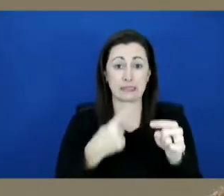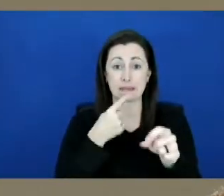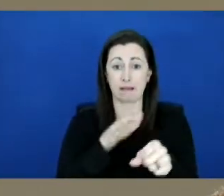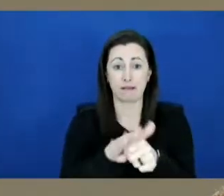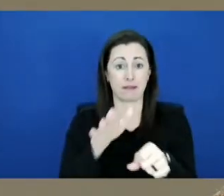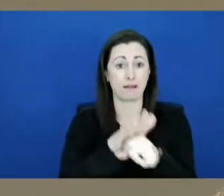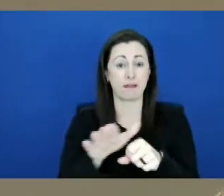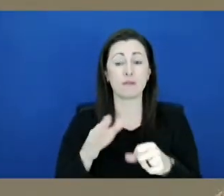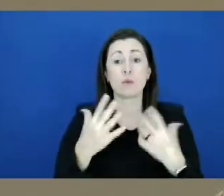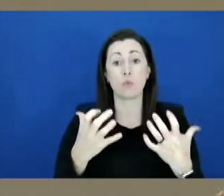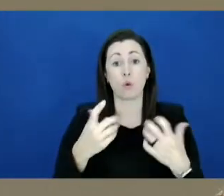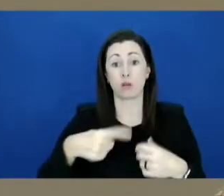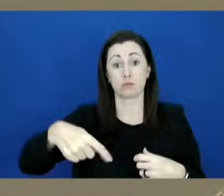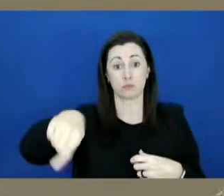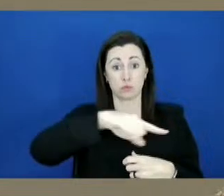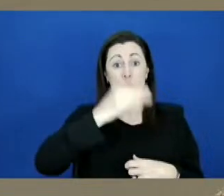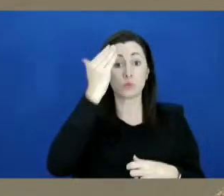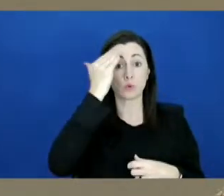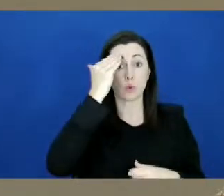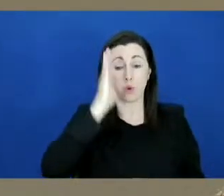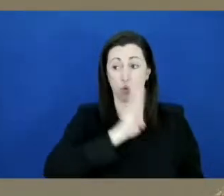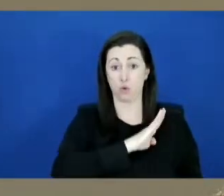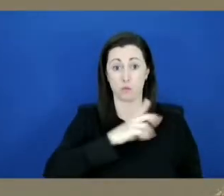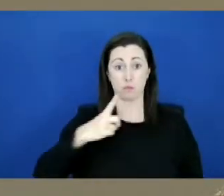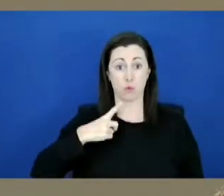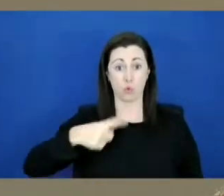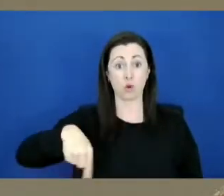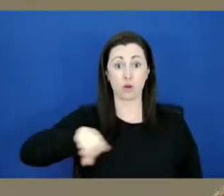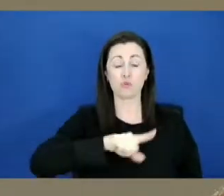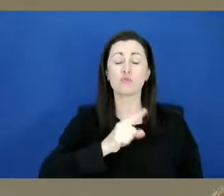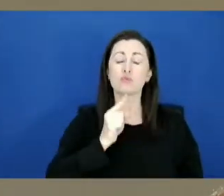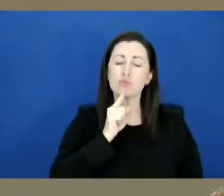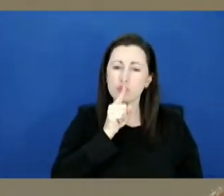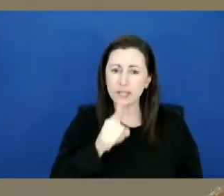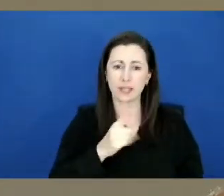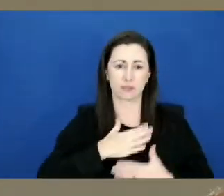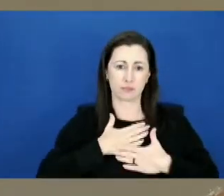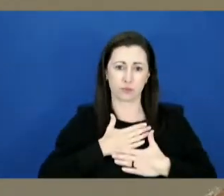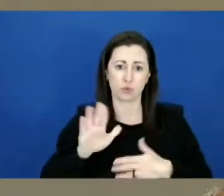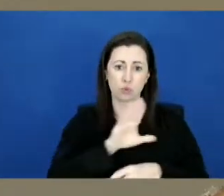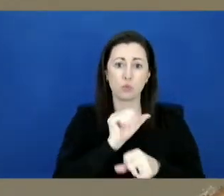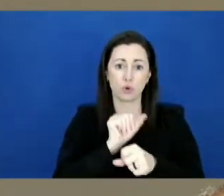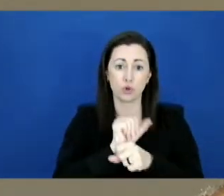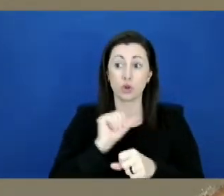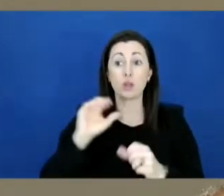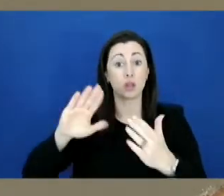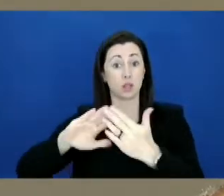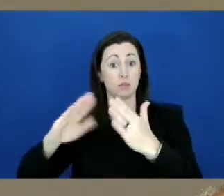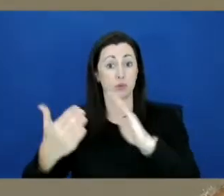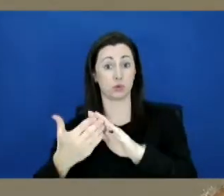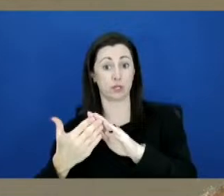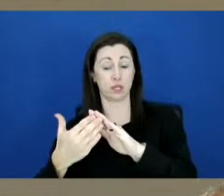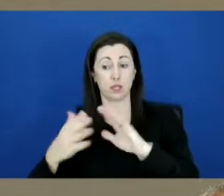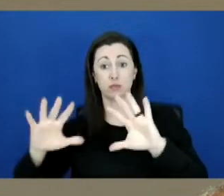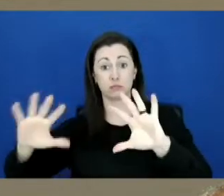AND I WANT YOU TO KNOW FROM THE